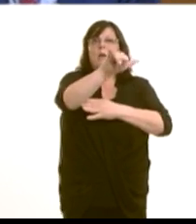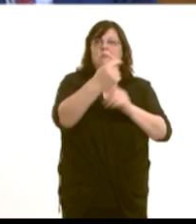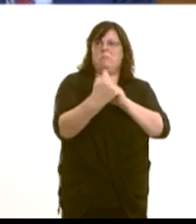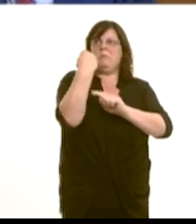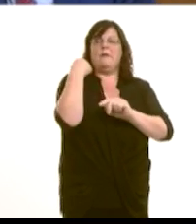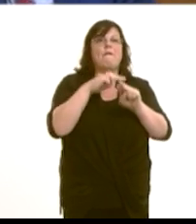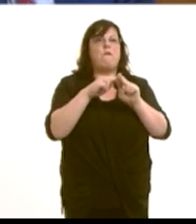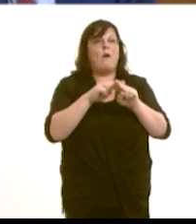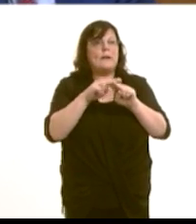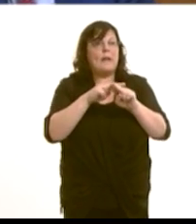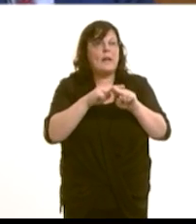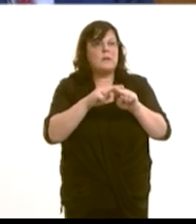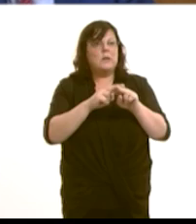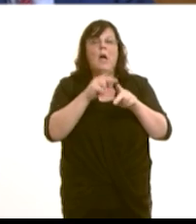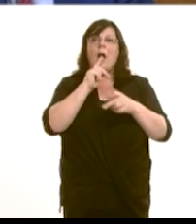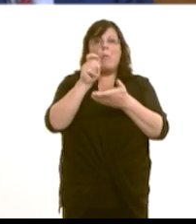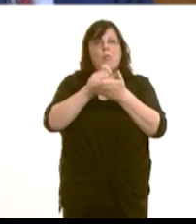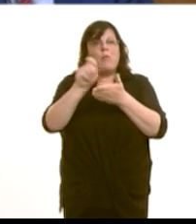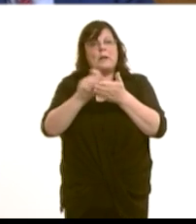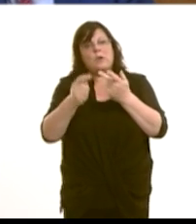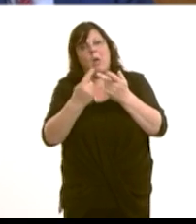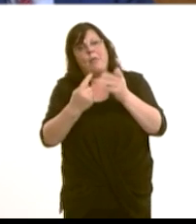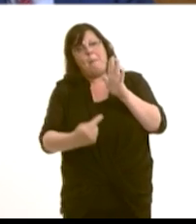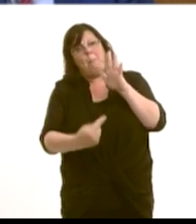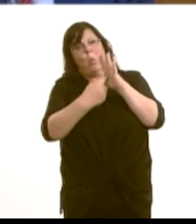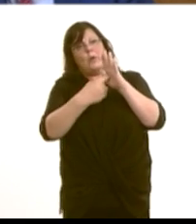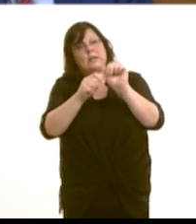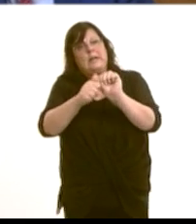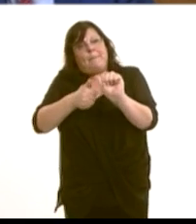We will be writing to key companies in Wales, including the anchor companies, with a view